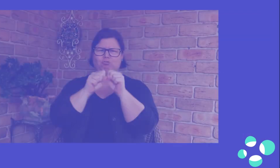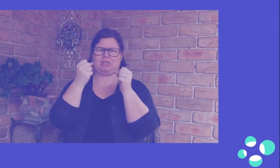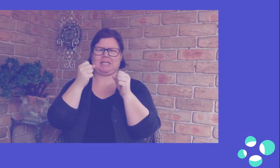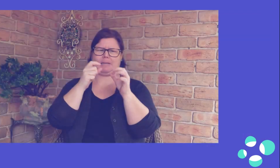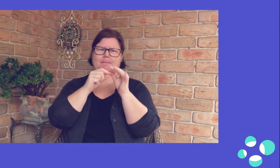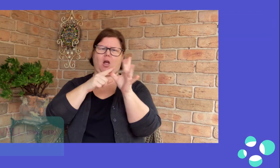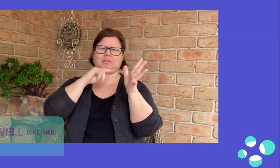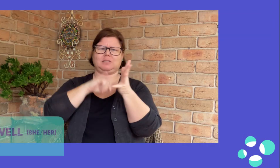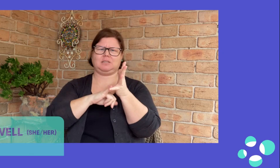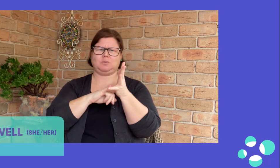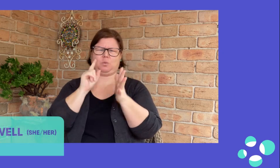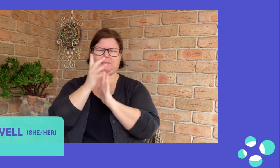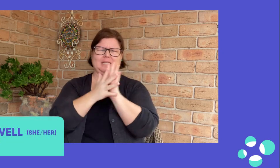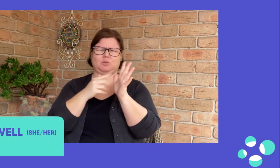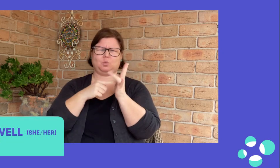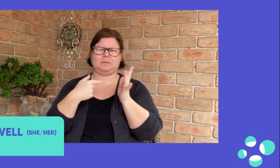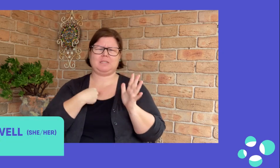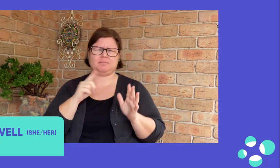Breaking biases and what that means to me...